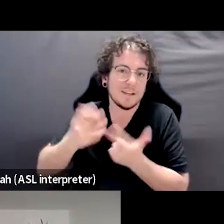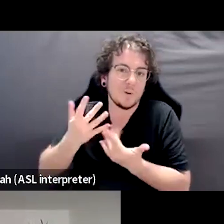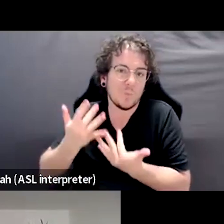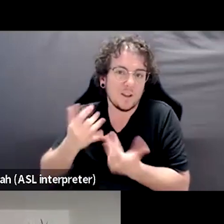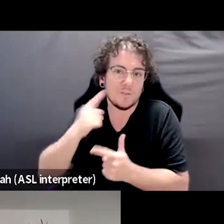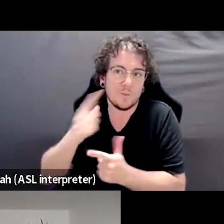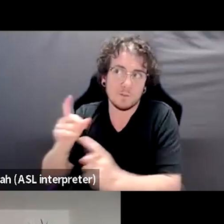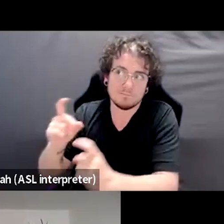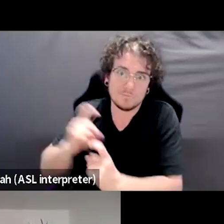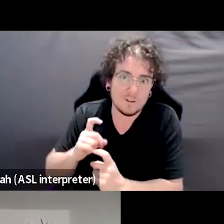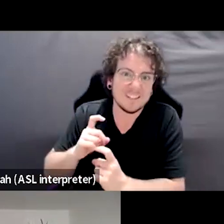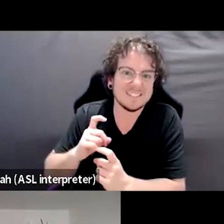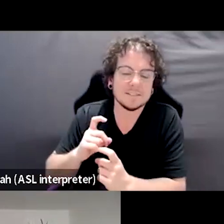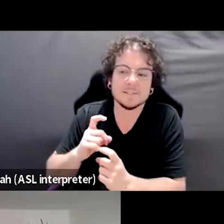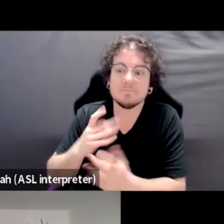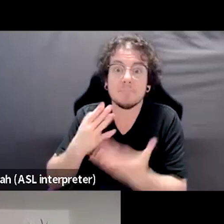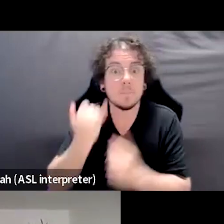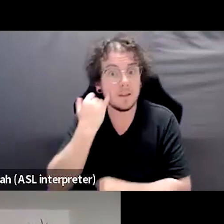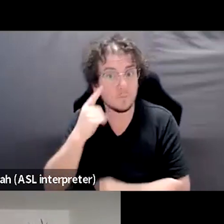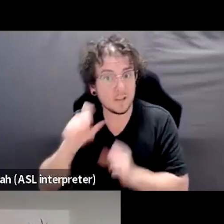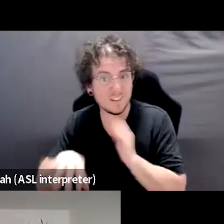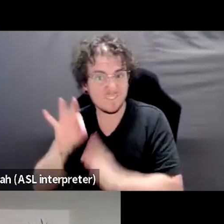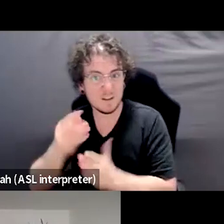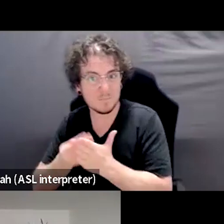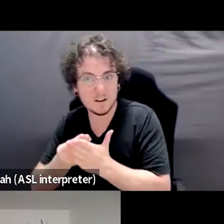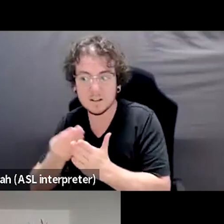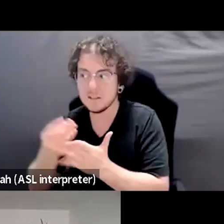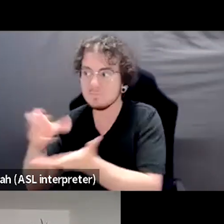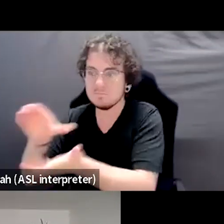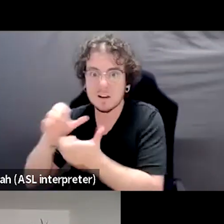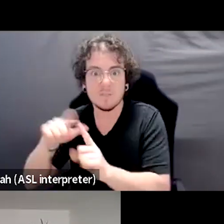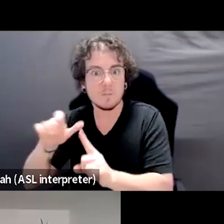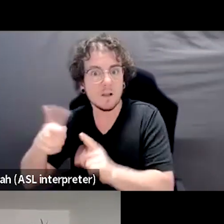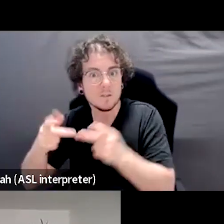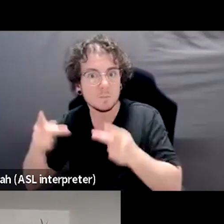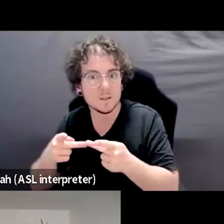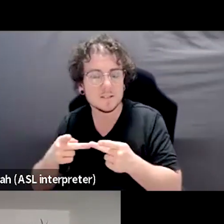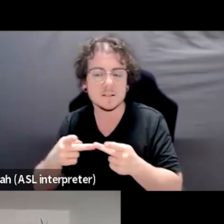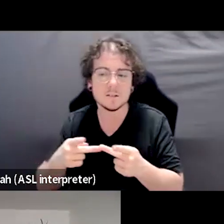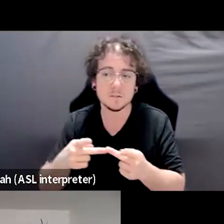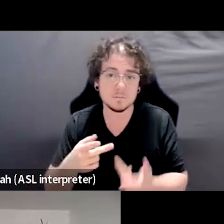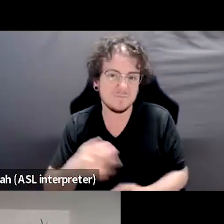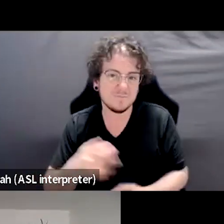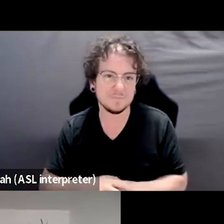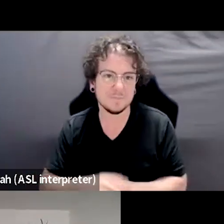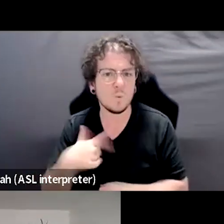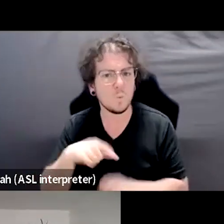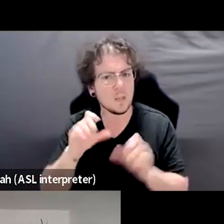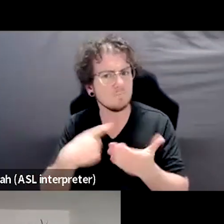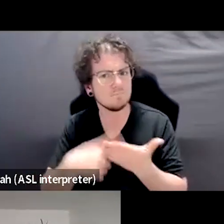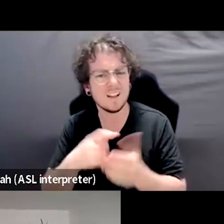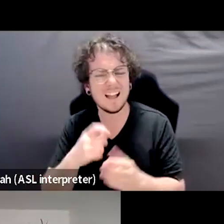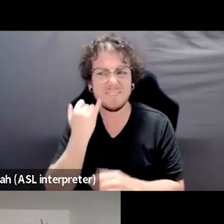somewhere else. But it's definitely something to discuss. I don't think we'd be doing it yearly,